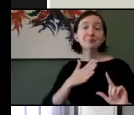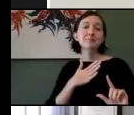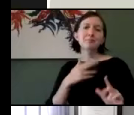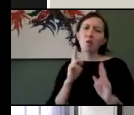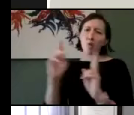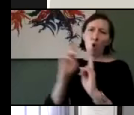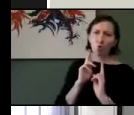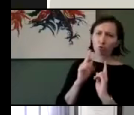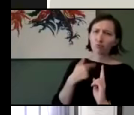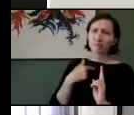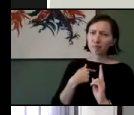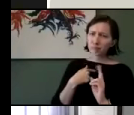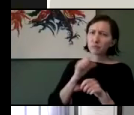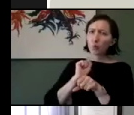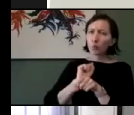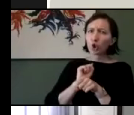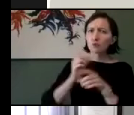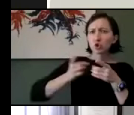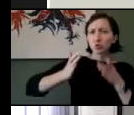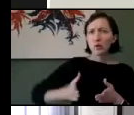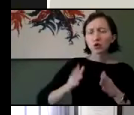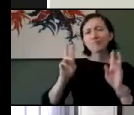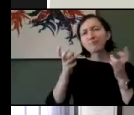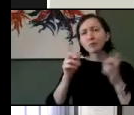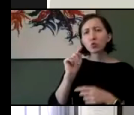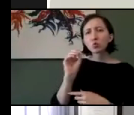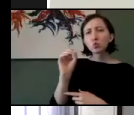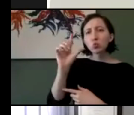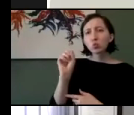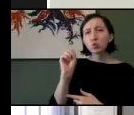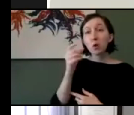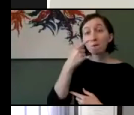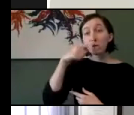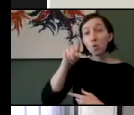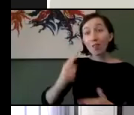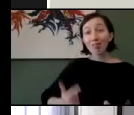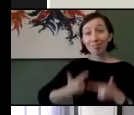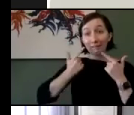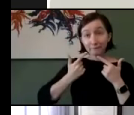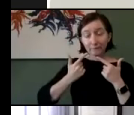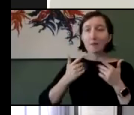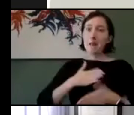as the director of Tools for Life, and I am so glad that all of you are with us.